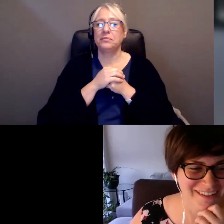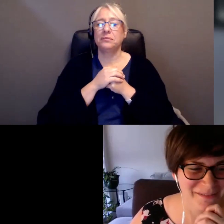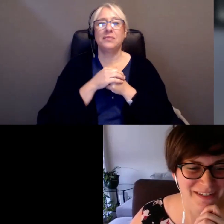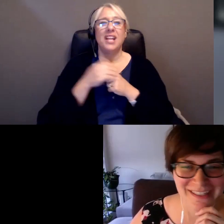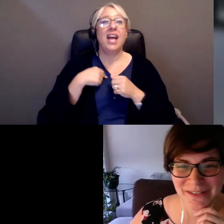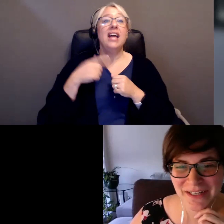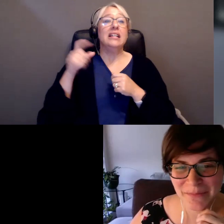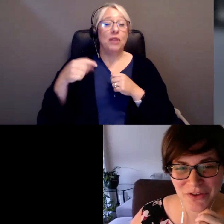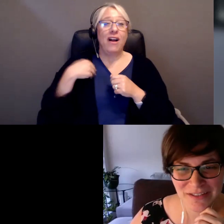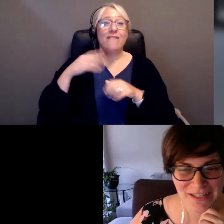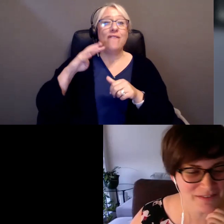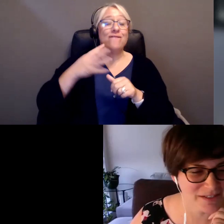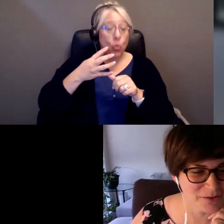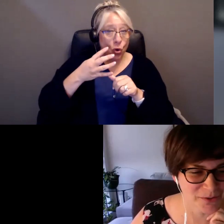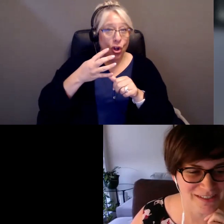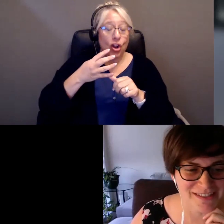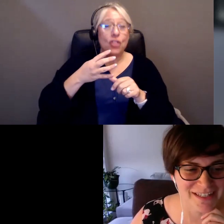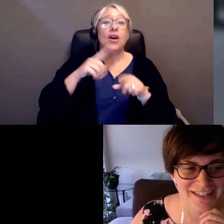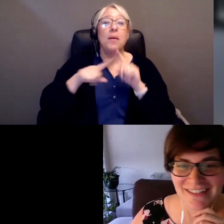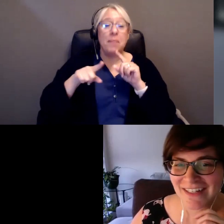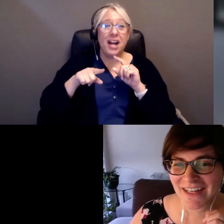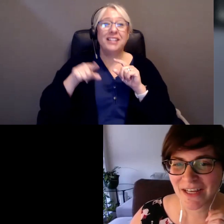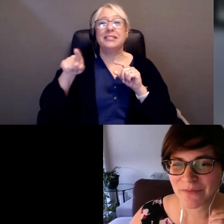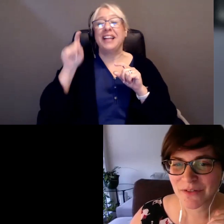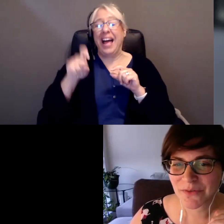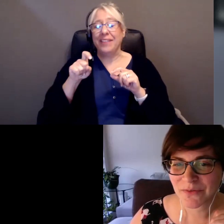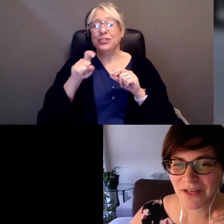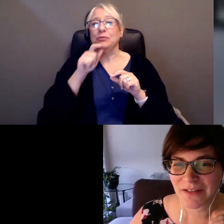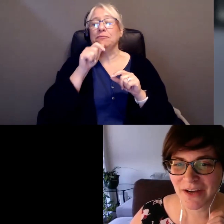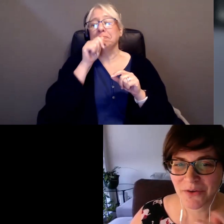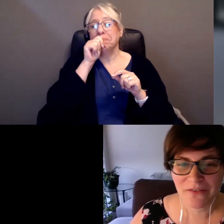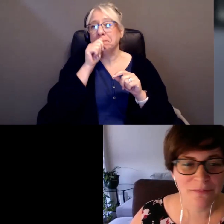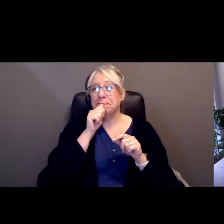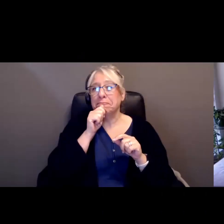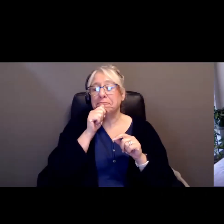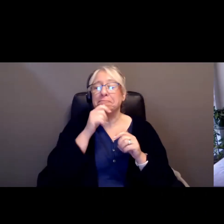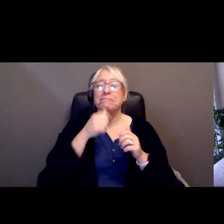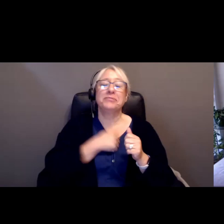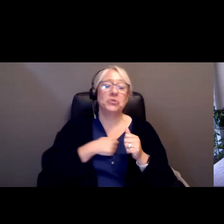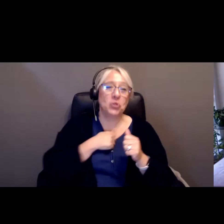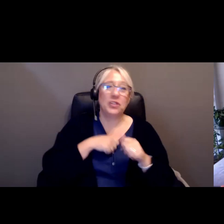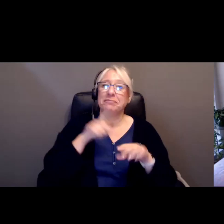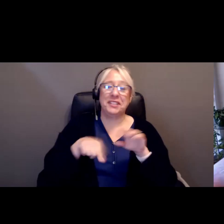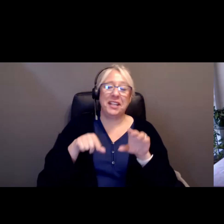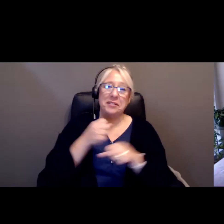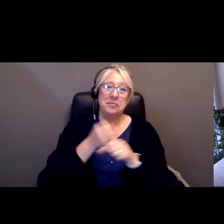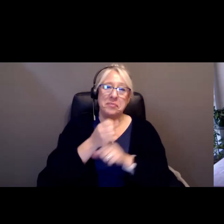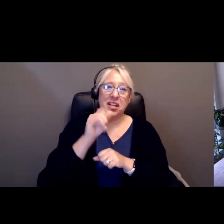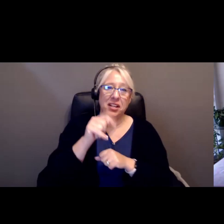in mind, but she did have to send her regrets tonight. So now you have met all of your panelists